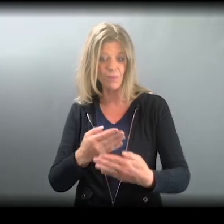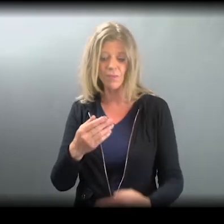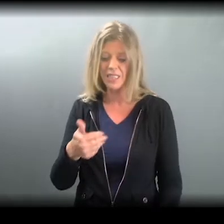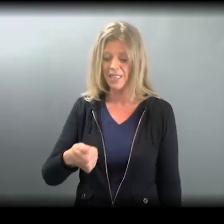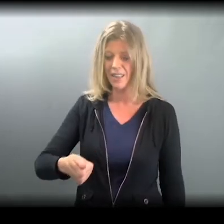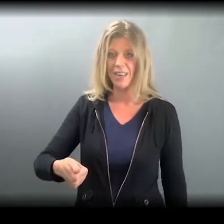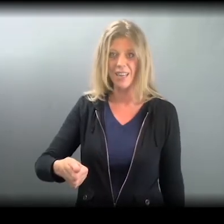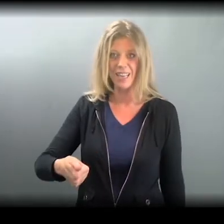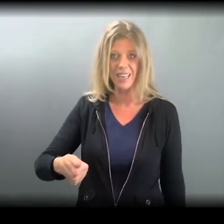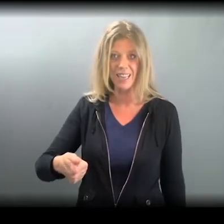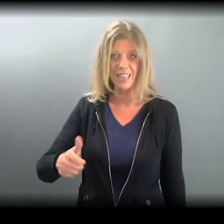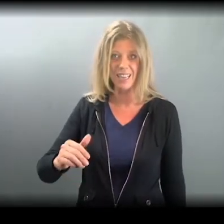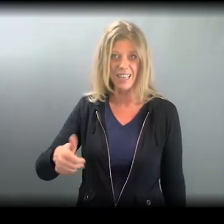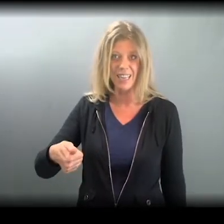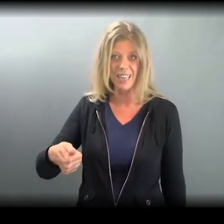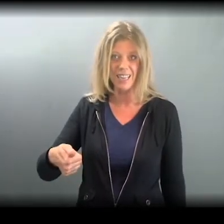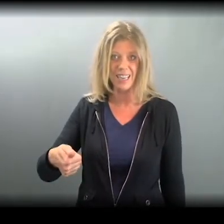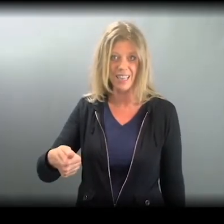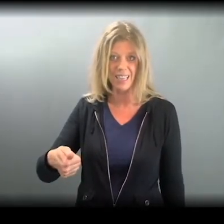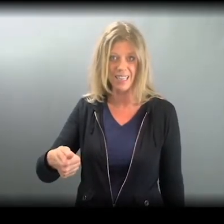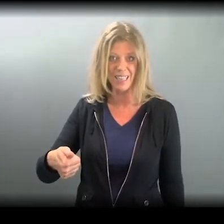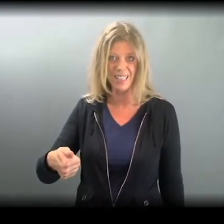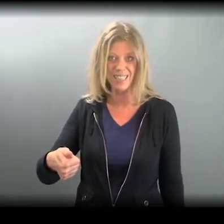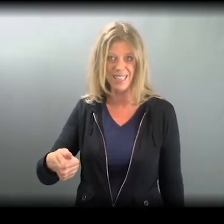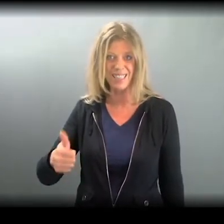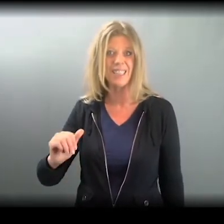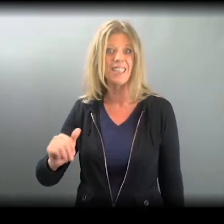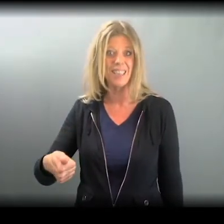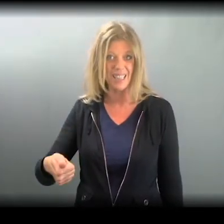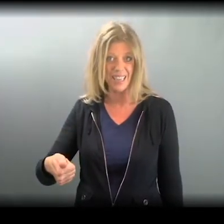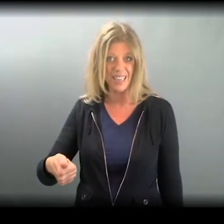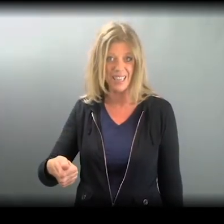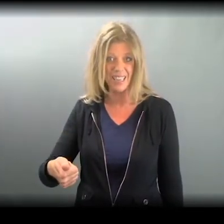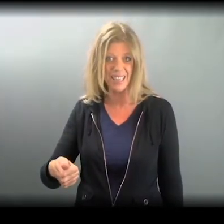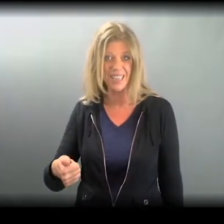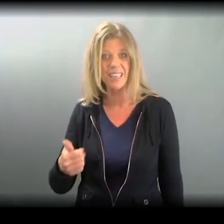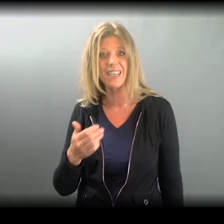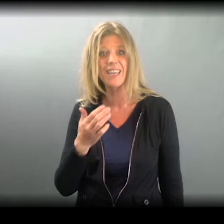THE